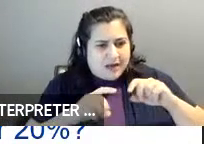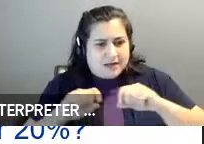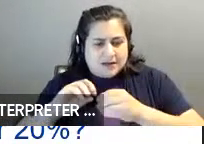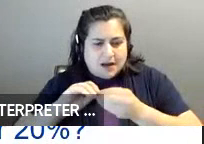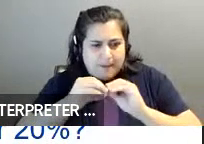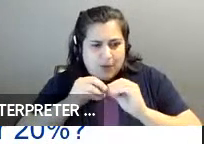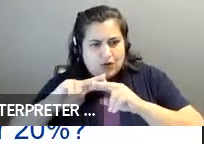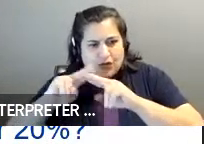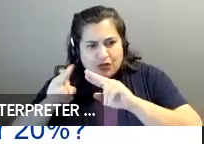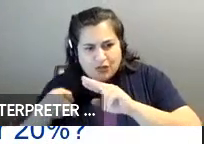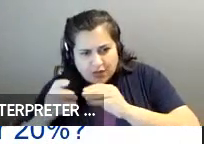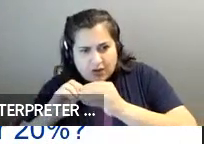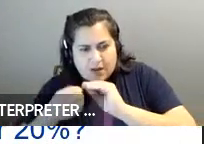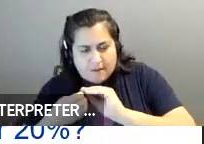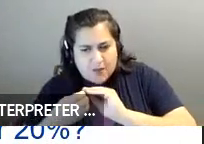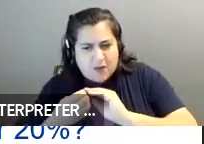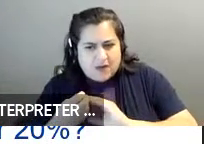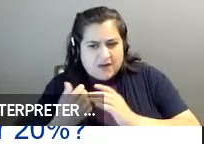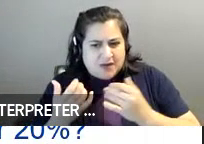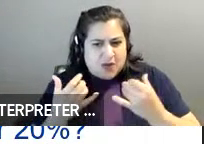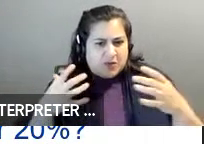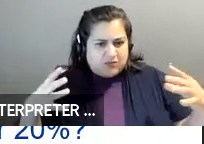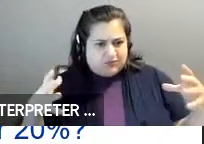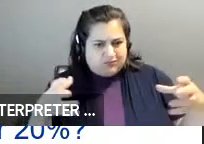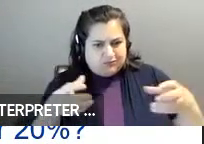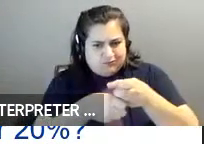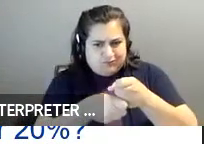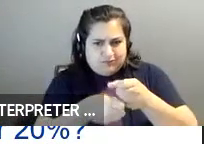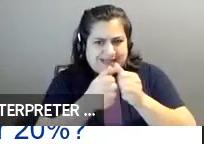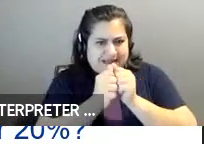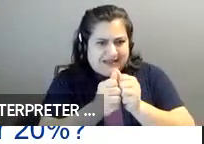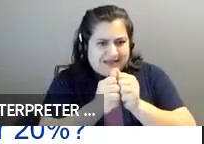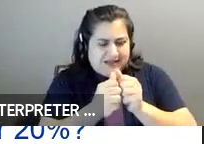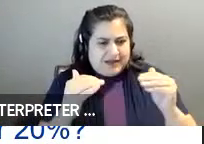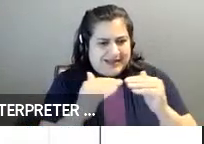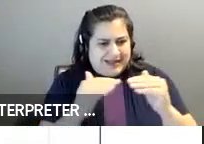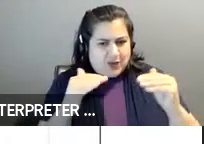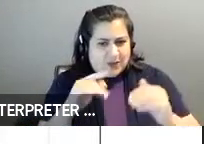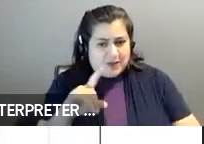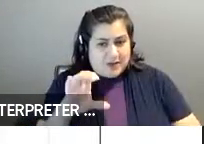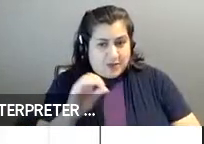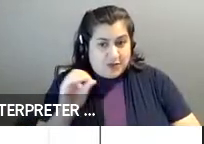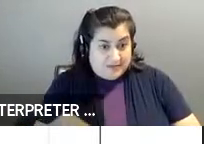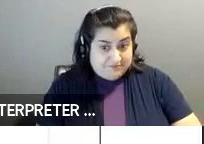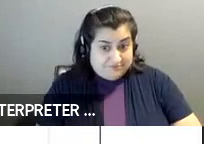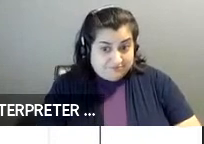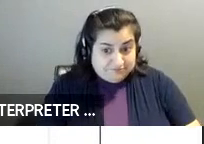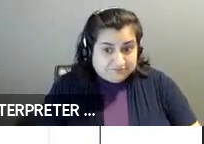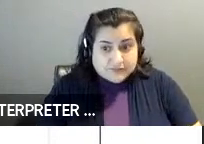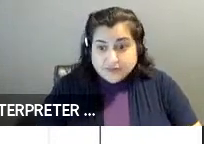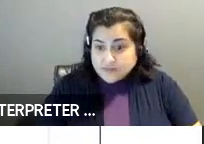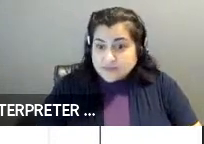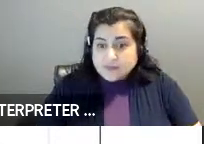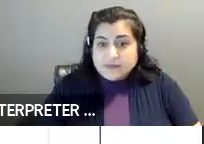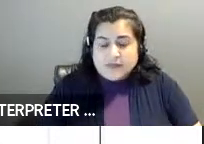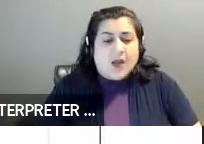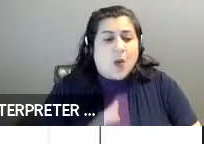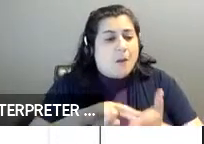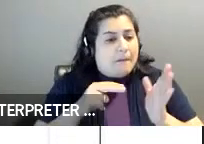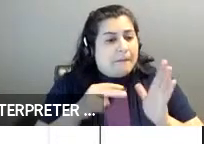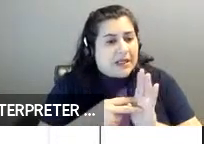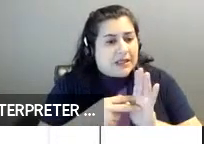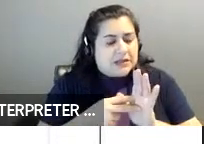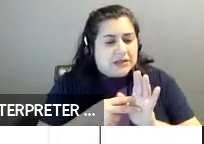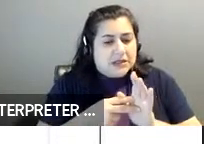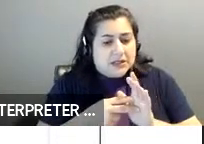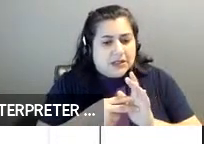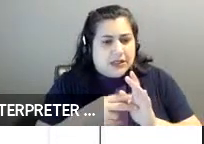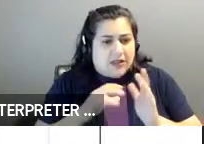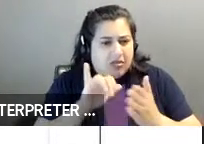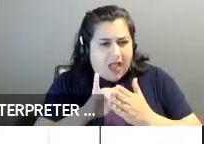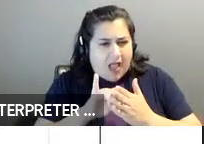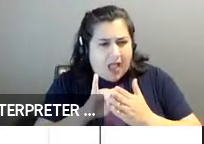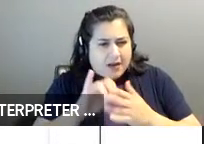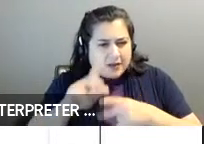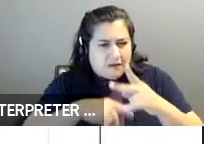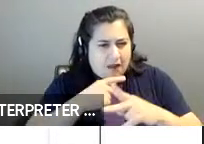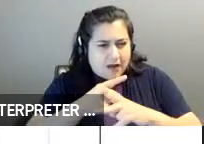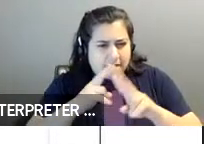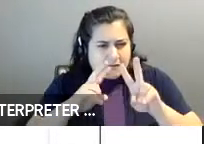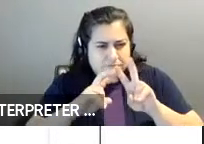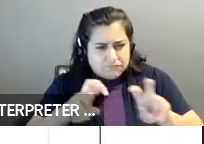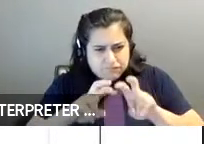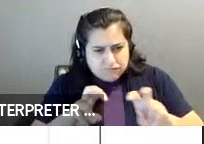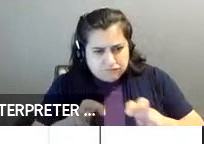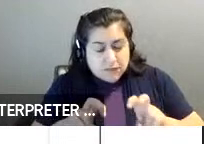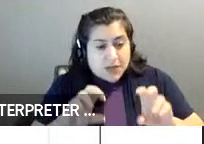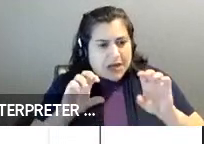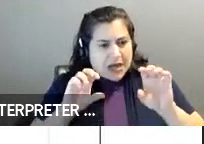In the -- We can rerun our same analysis using our re-sampling methodology for each of these